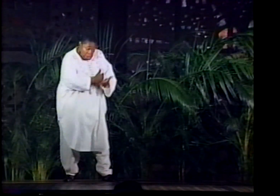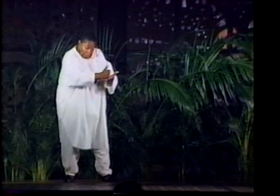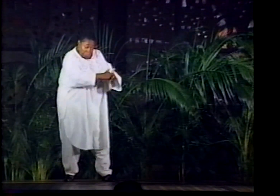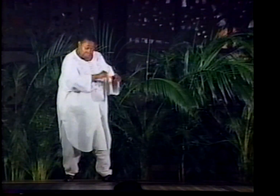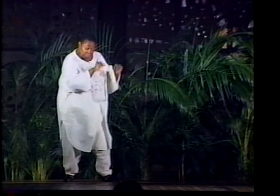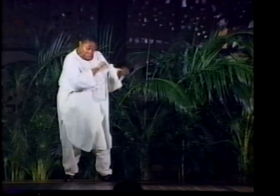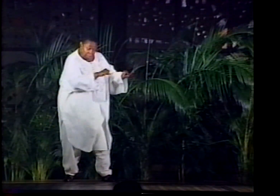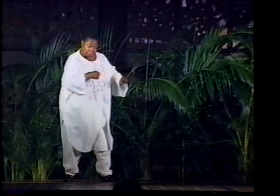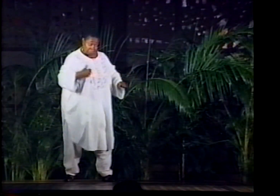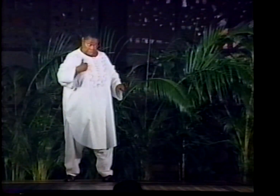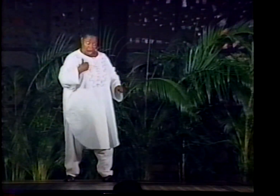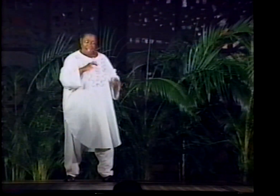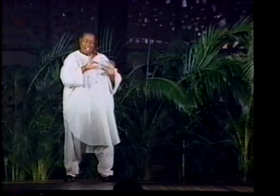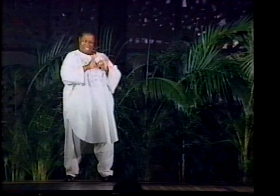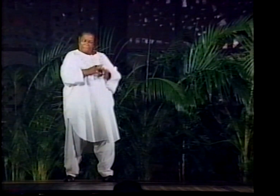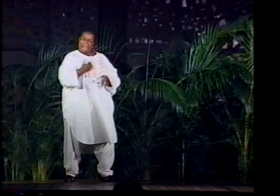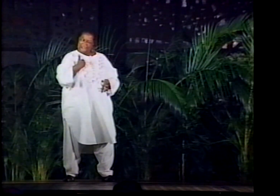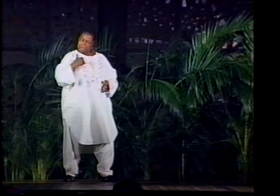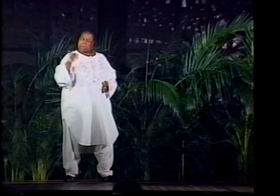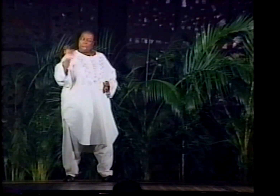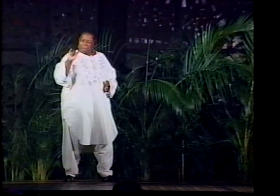She said, “I can give you a hand if you like.